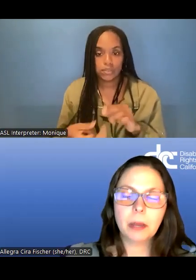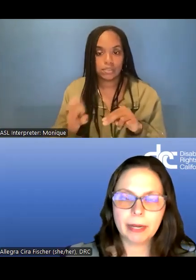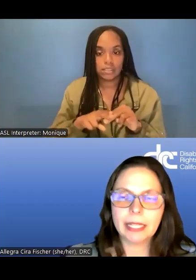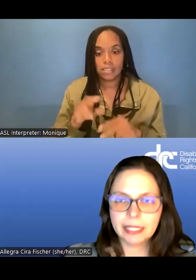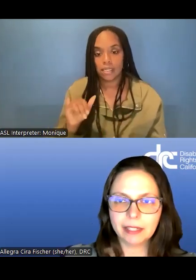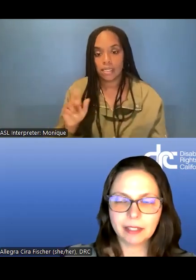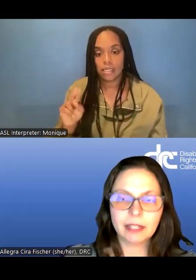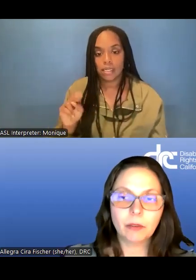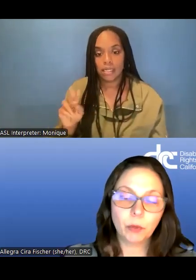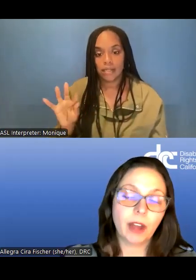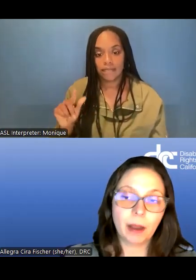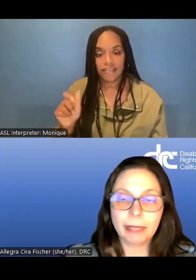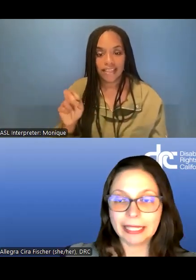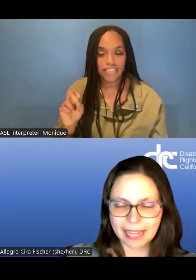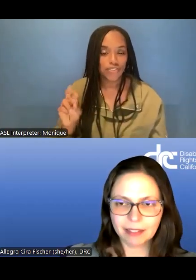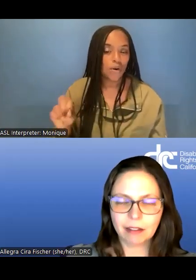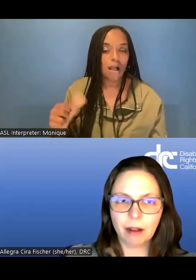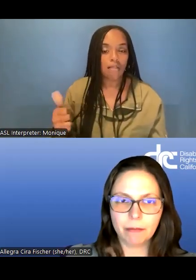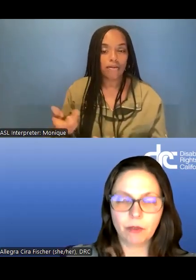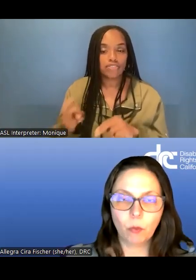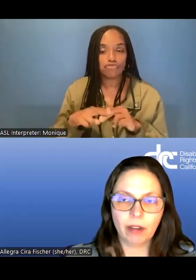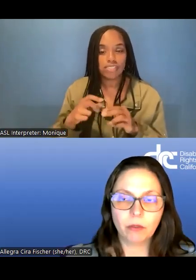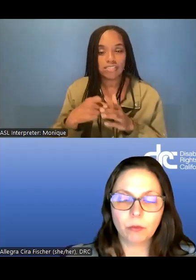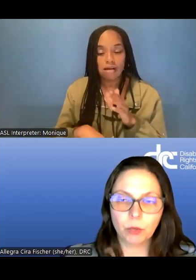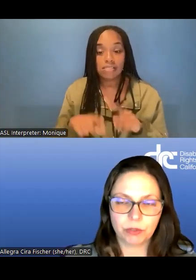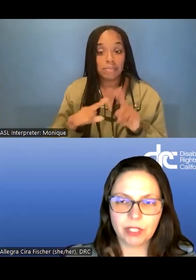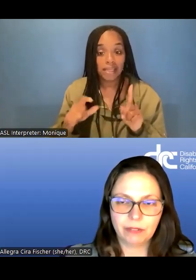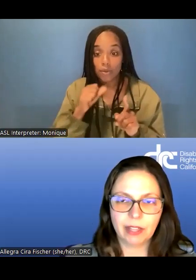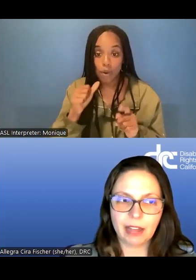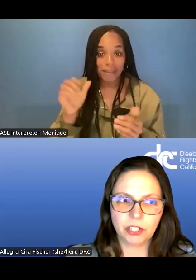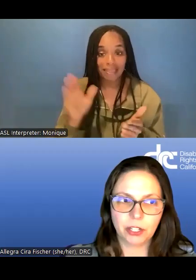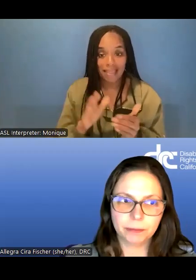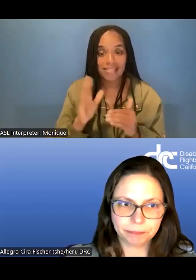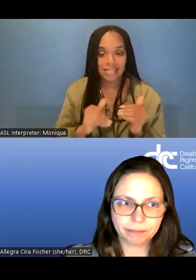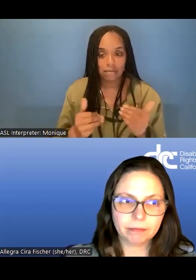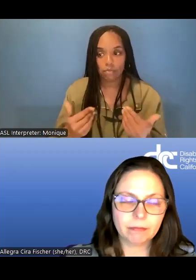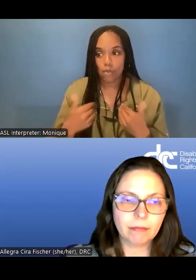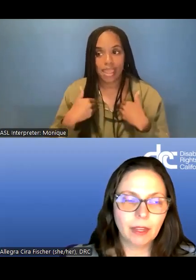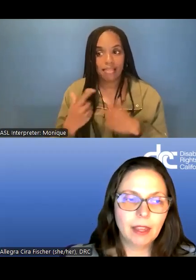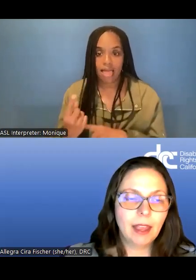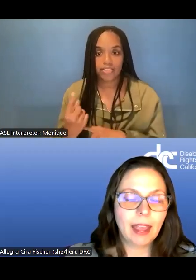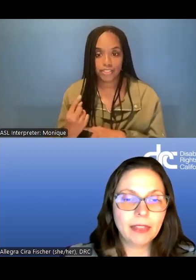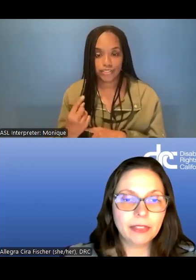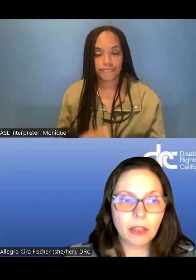but at least it will not be less than what was received last year. And the other